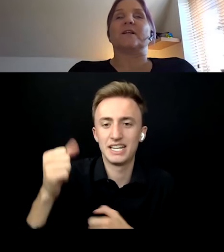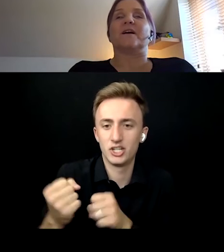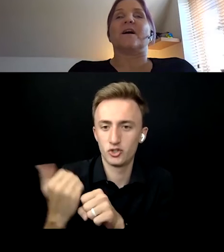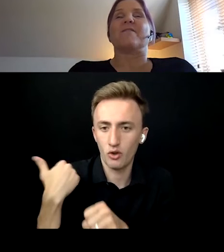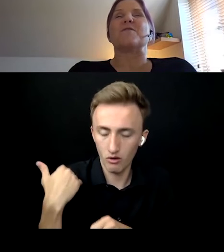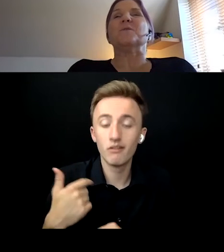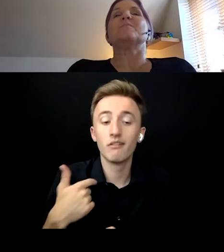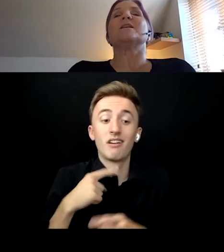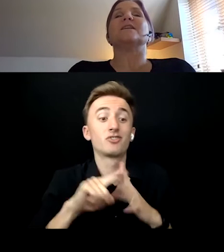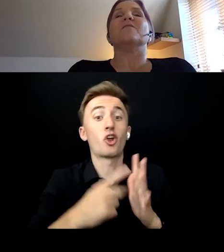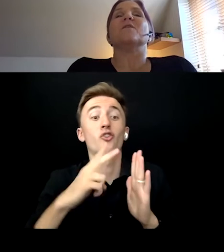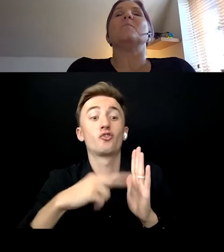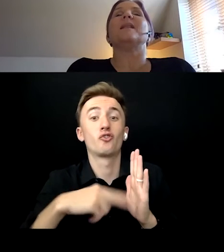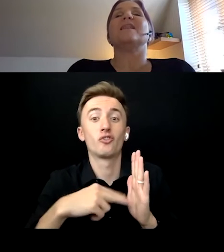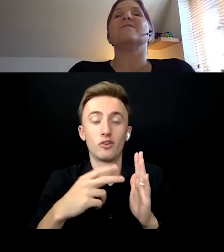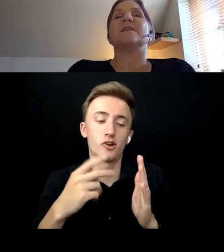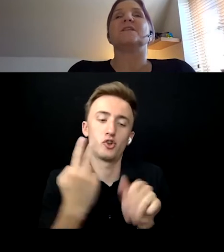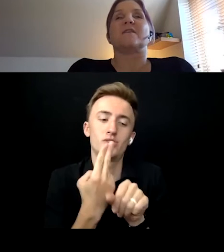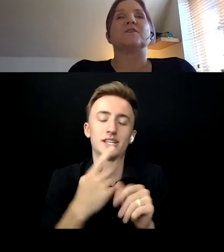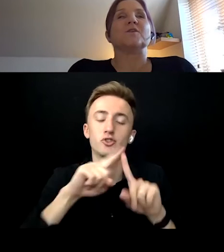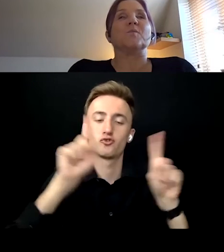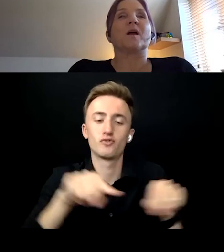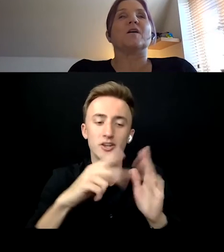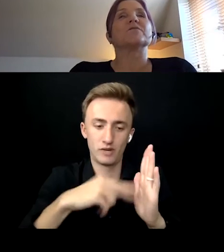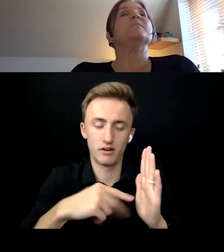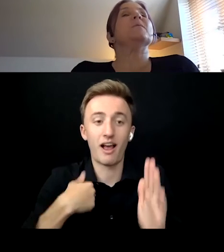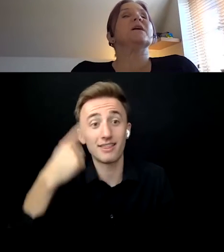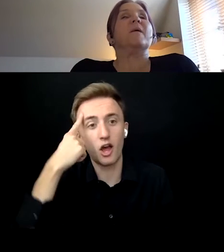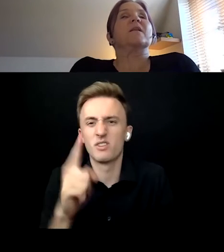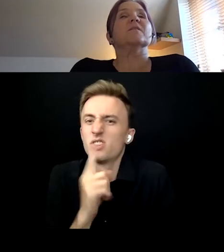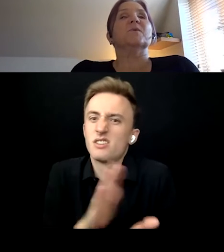reader. I thought to myself, it would be lovely if I had Jean Luc Picard read me my email in the